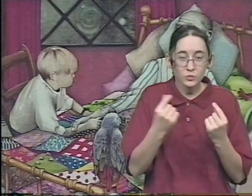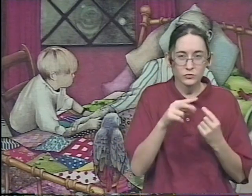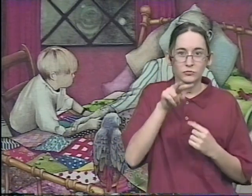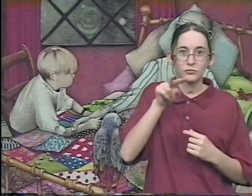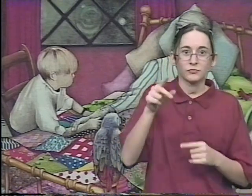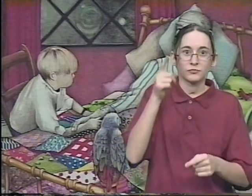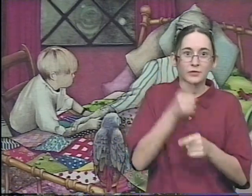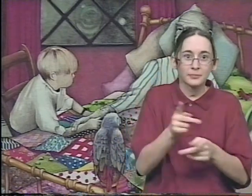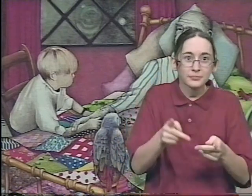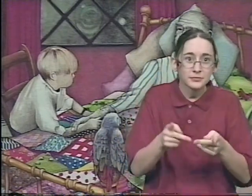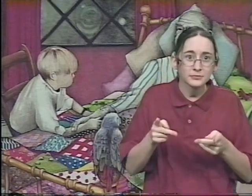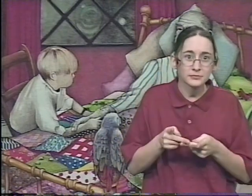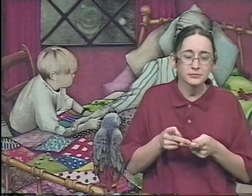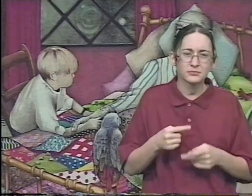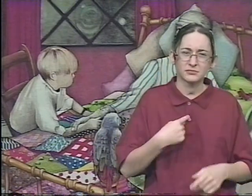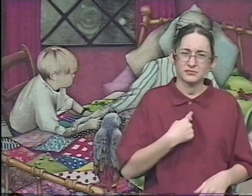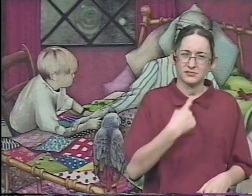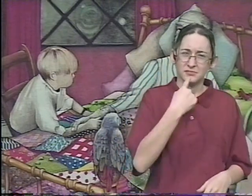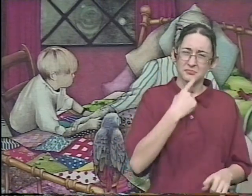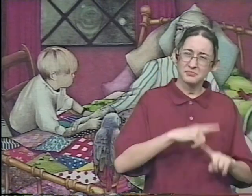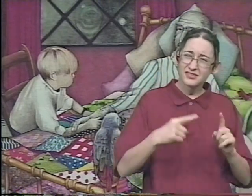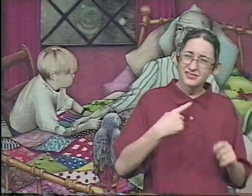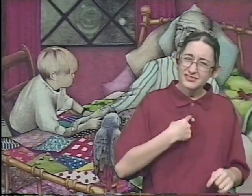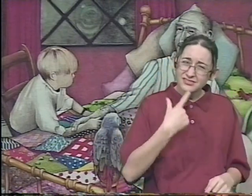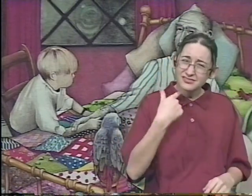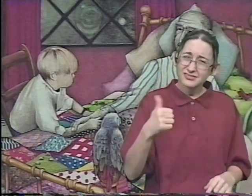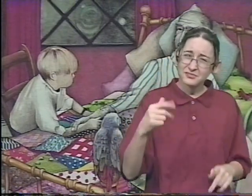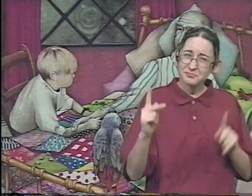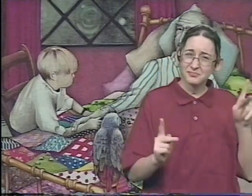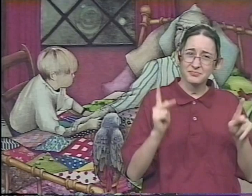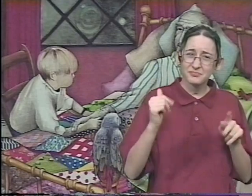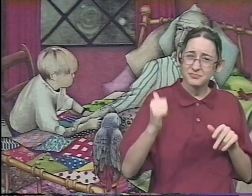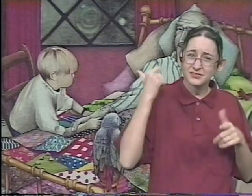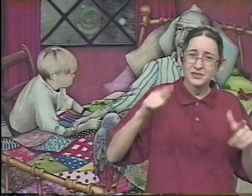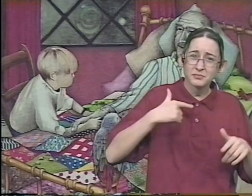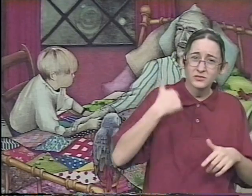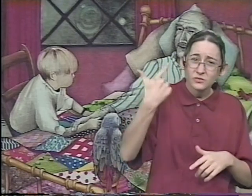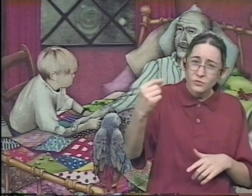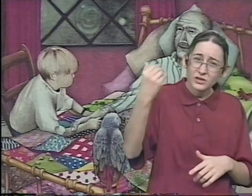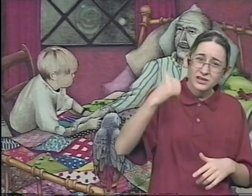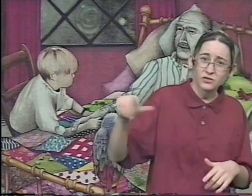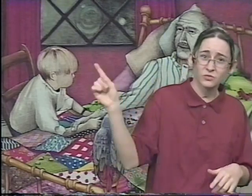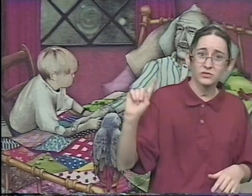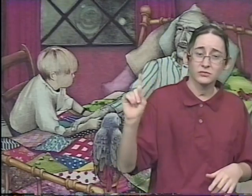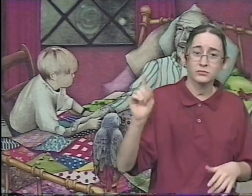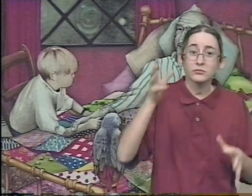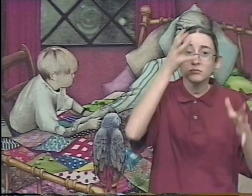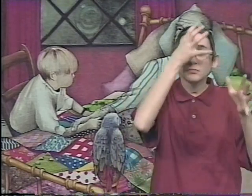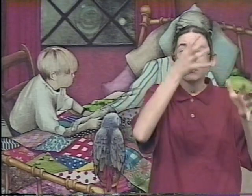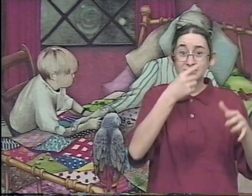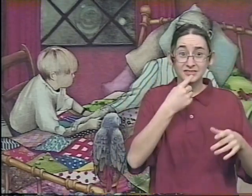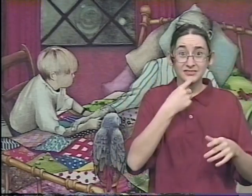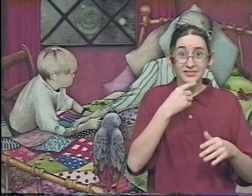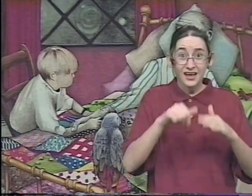The old man seemed to sink deep into the pillows, as if part of him had drifted away to another place.